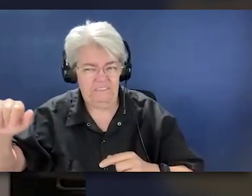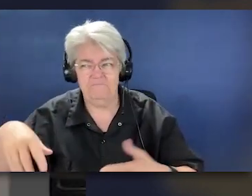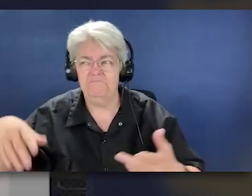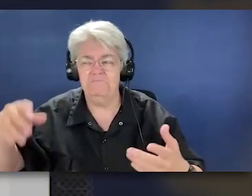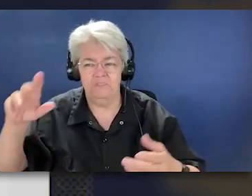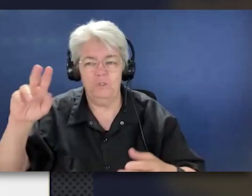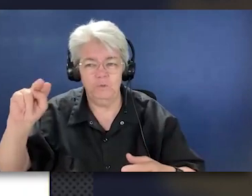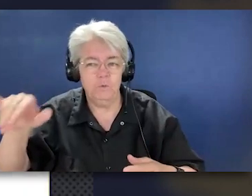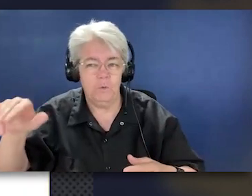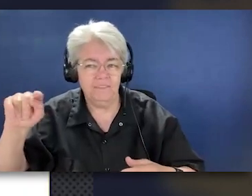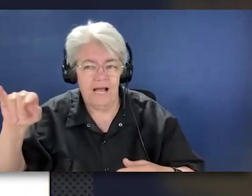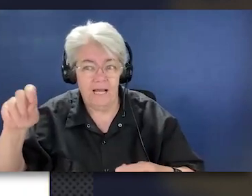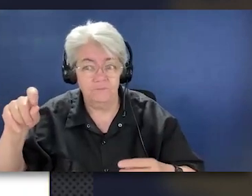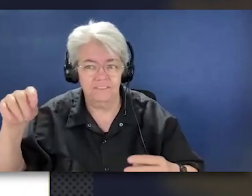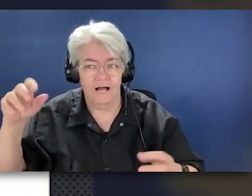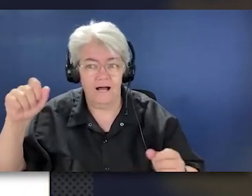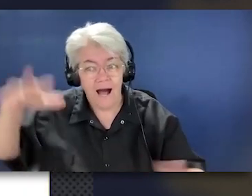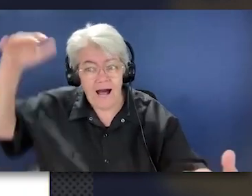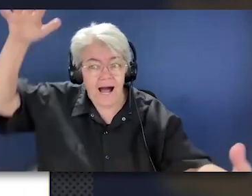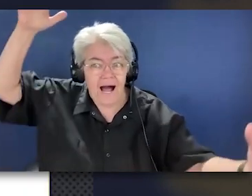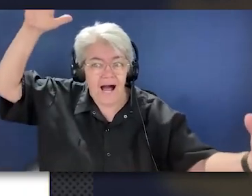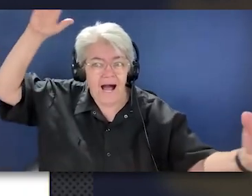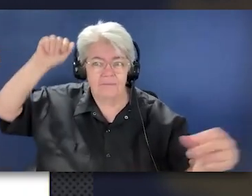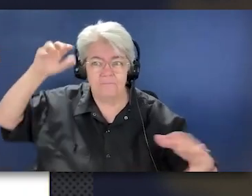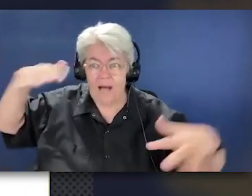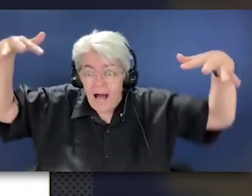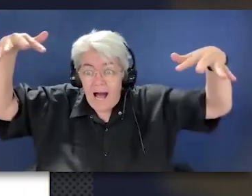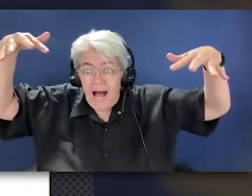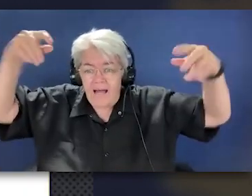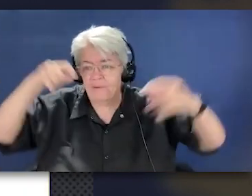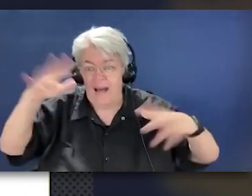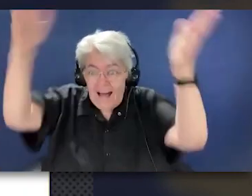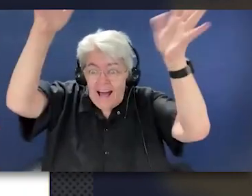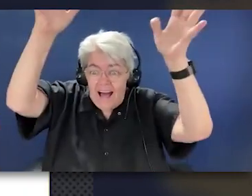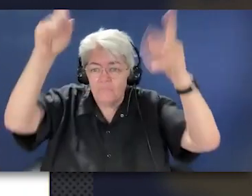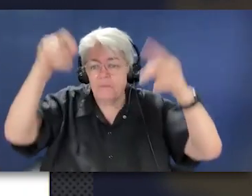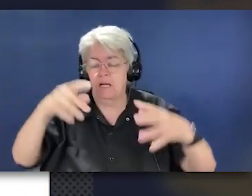The Gartner hype cycle—have any of you ever heard of the Gartner hype cycle before? Fairly